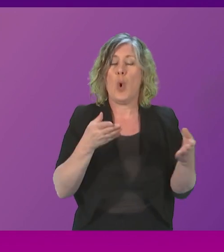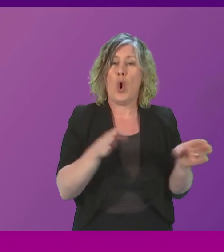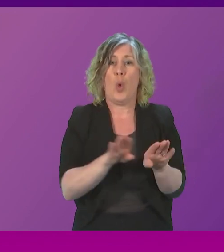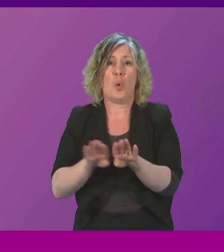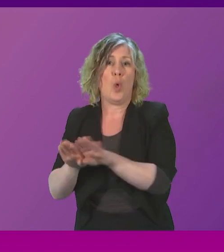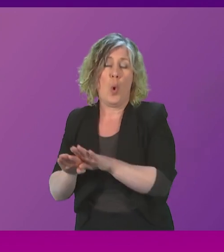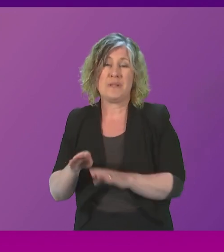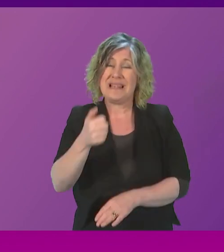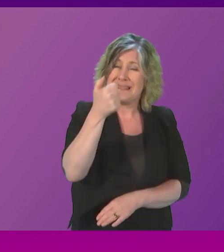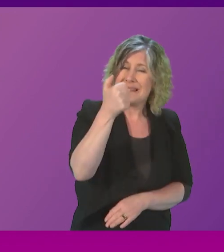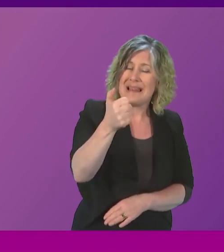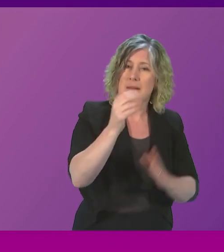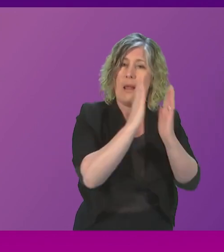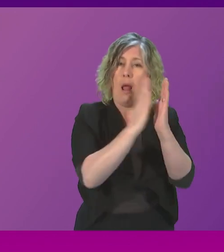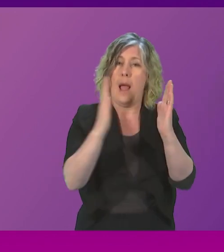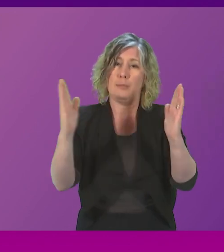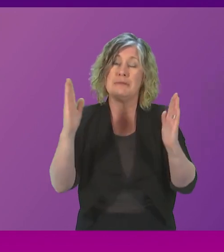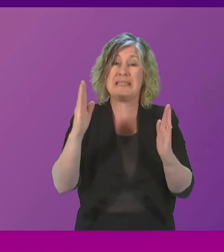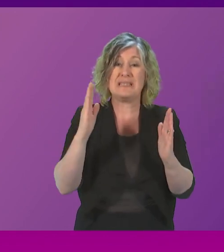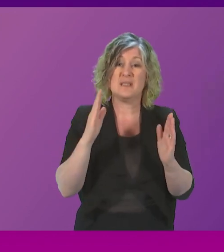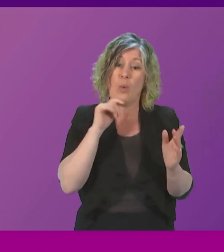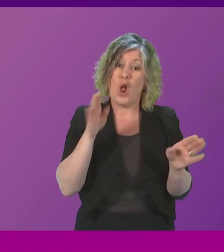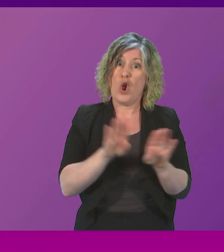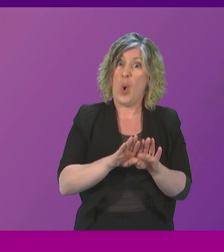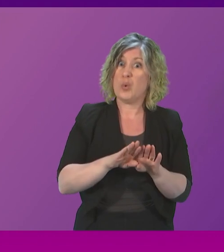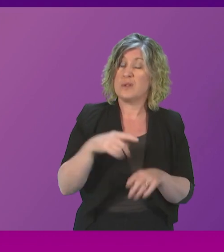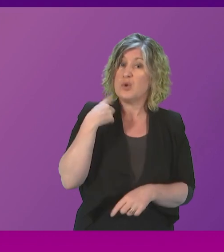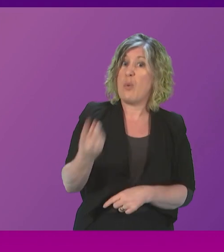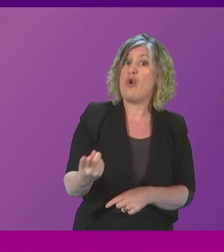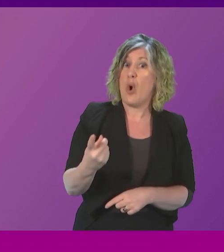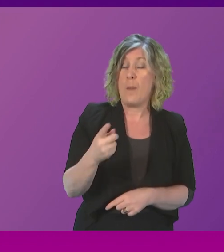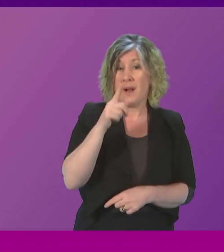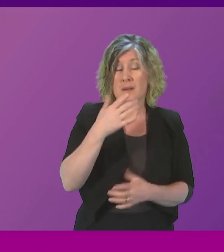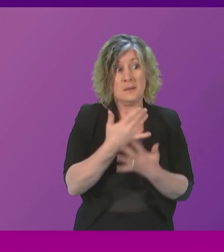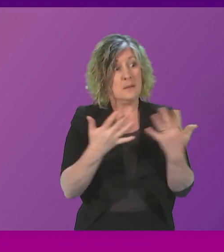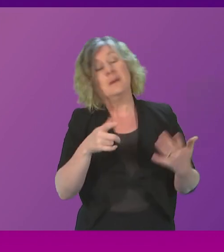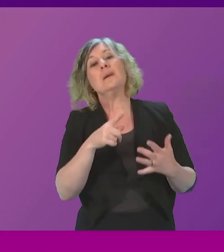However, Aberdonians know that local government has a statutory requirement to provide adequate